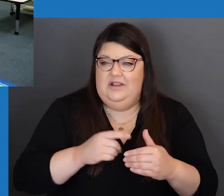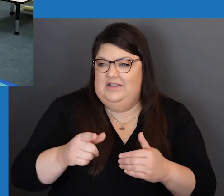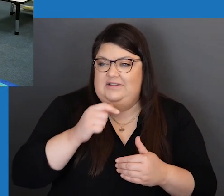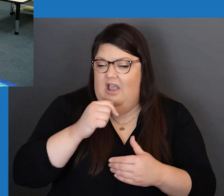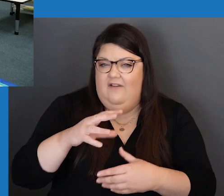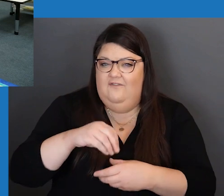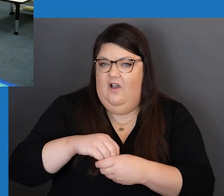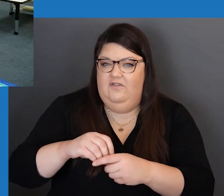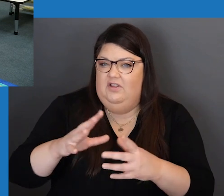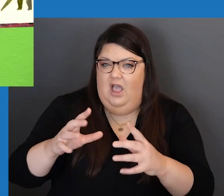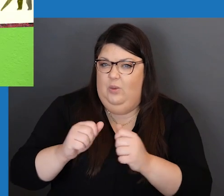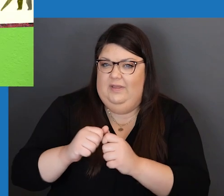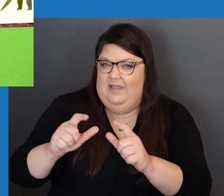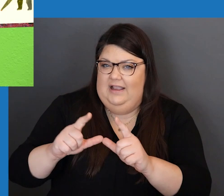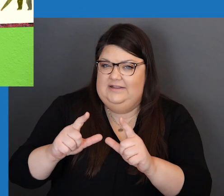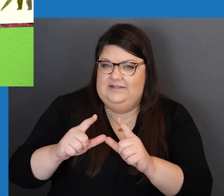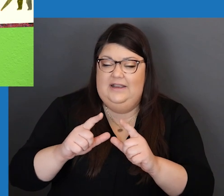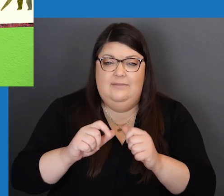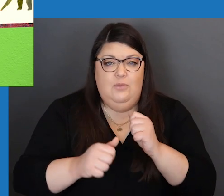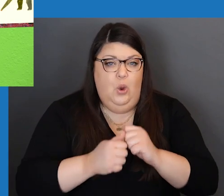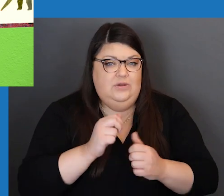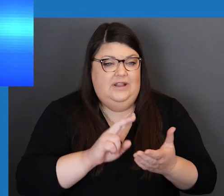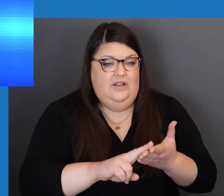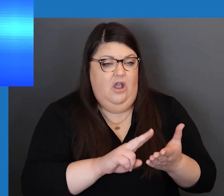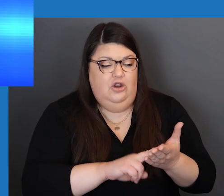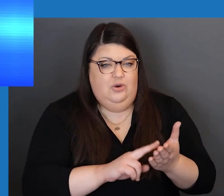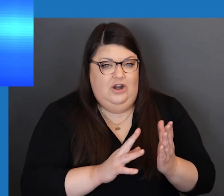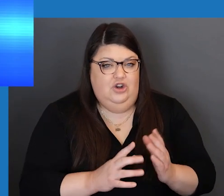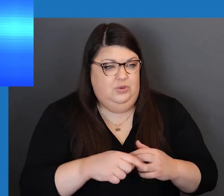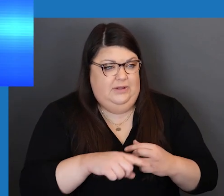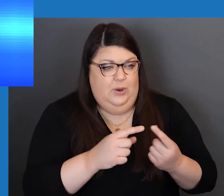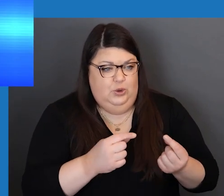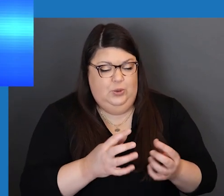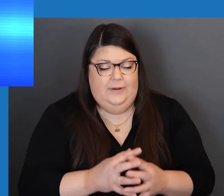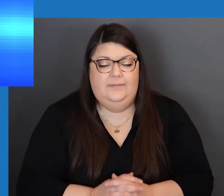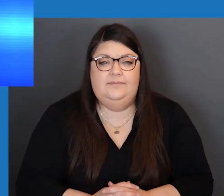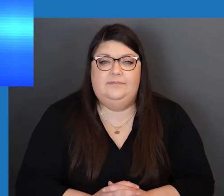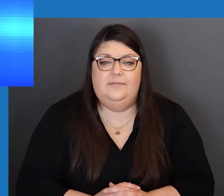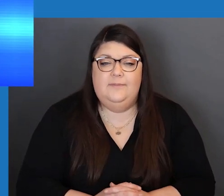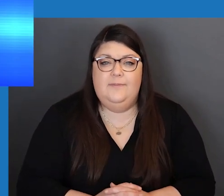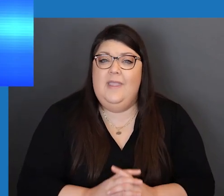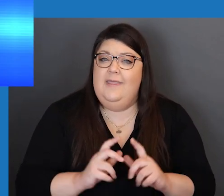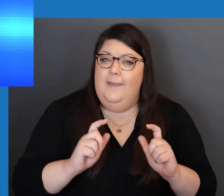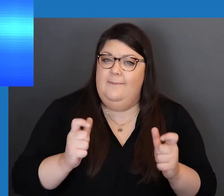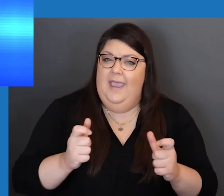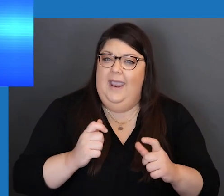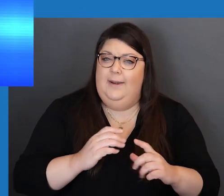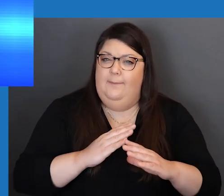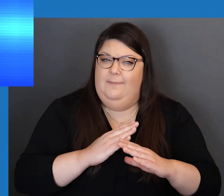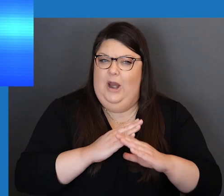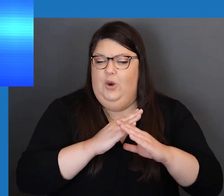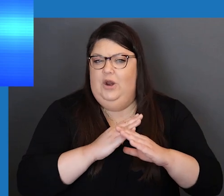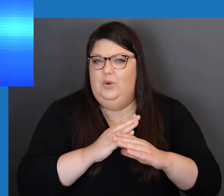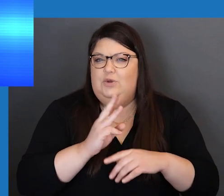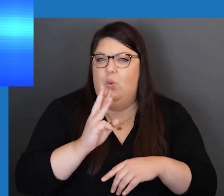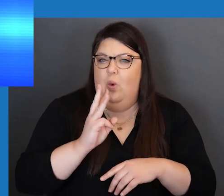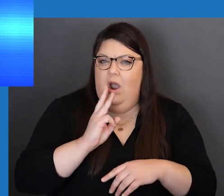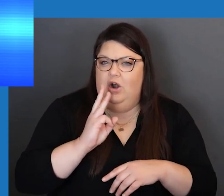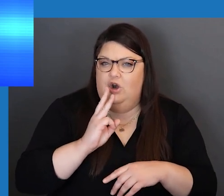It was just the contractors and what they were doing. The main barrier was the water, trying to figure out how the water